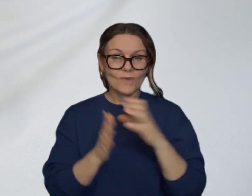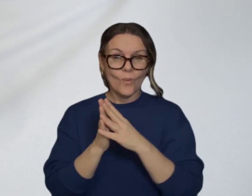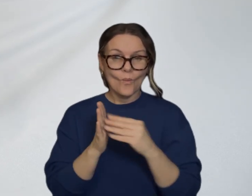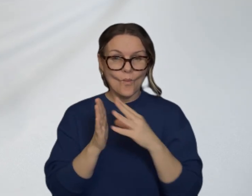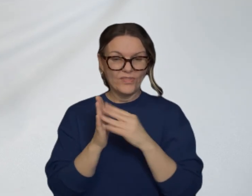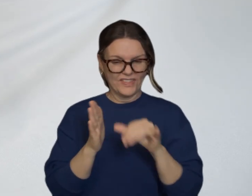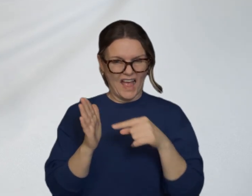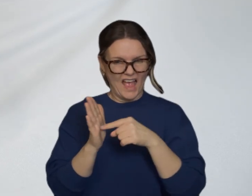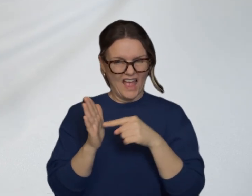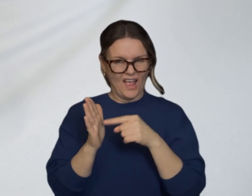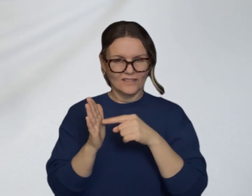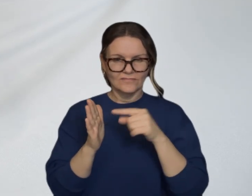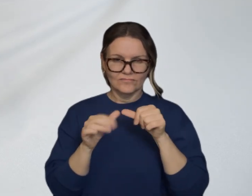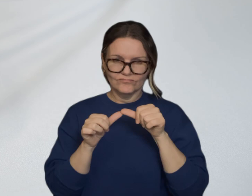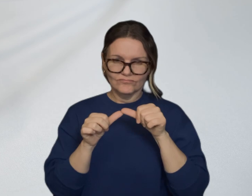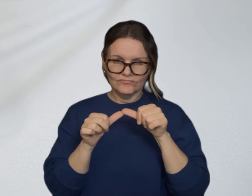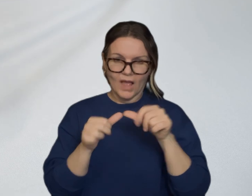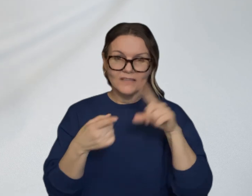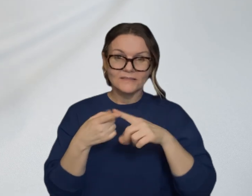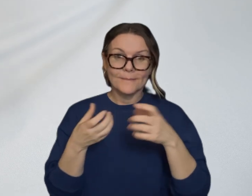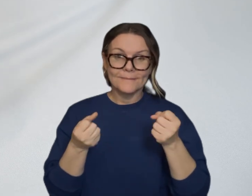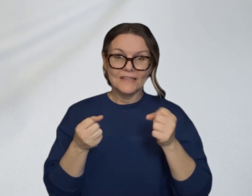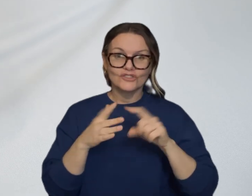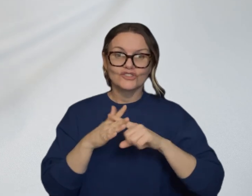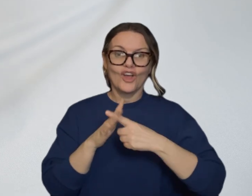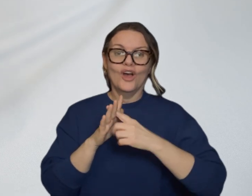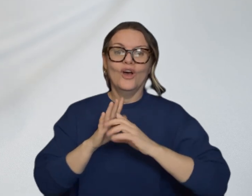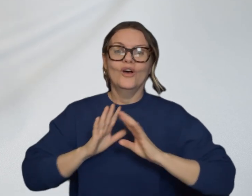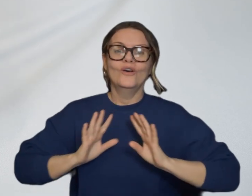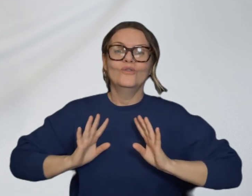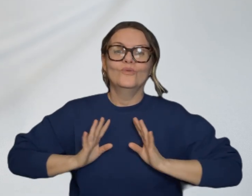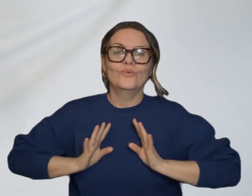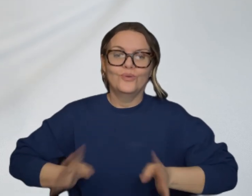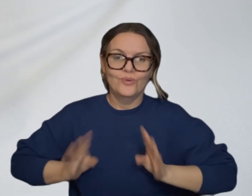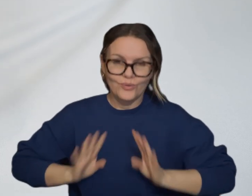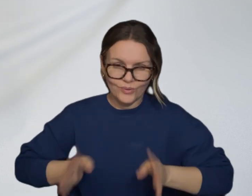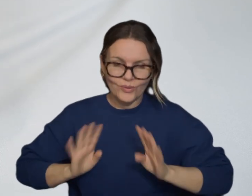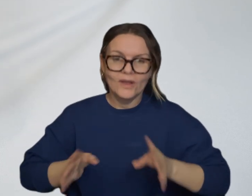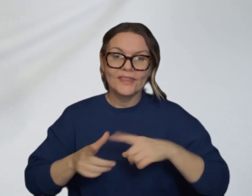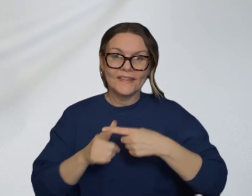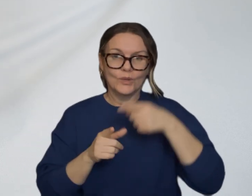once your milk starts to flow you're going to change the mode to expression mode